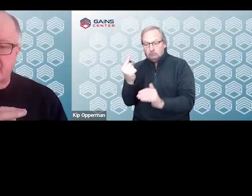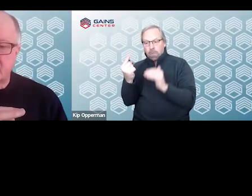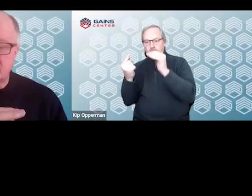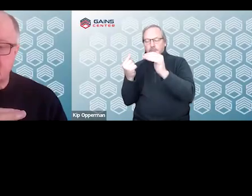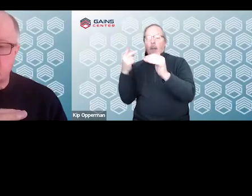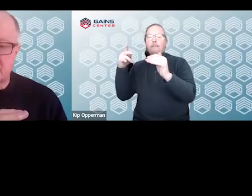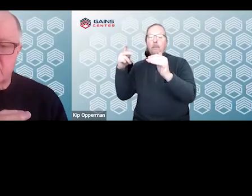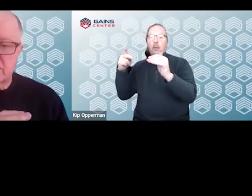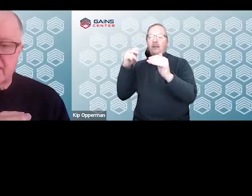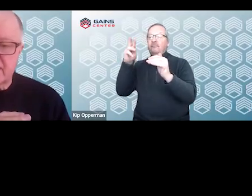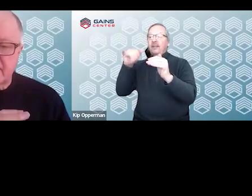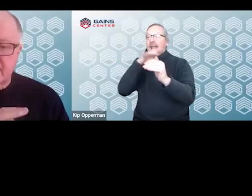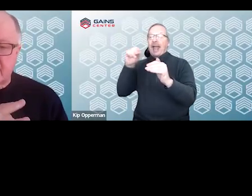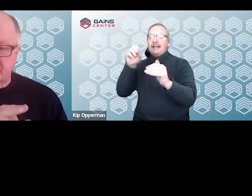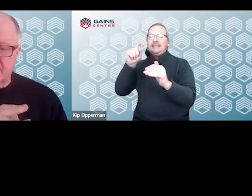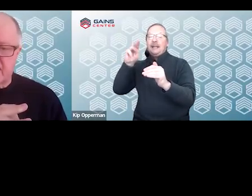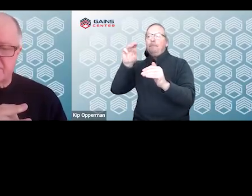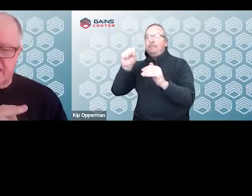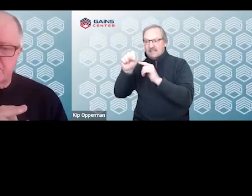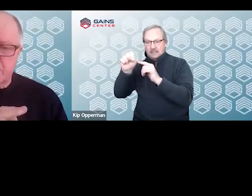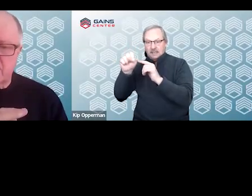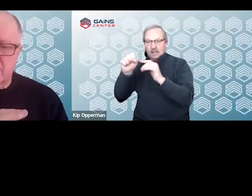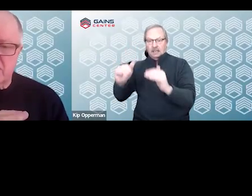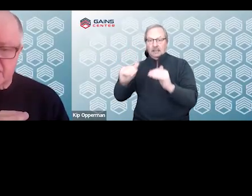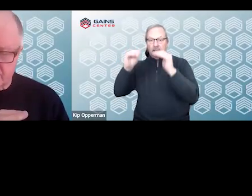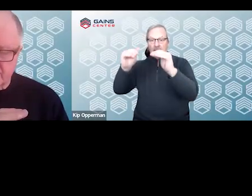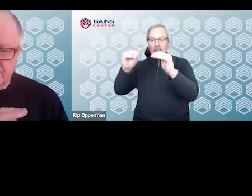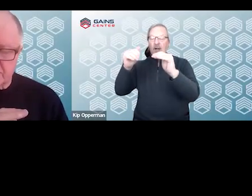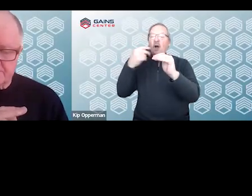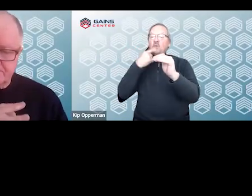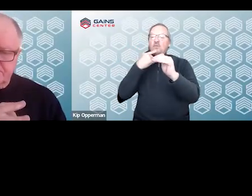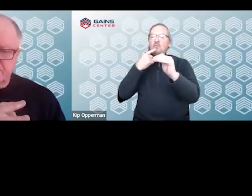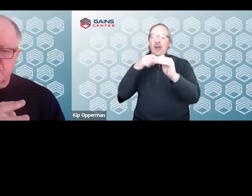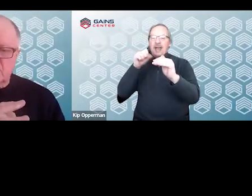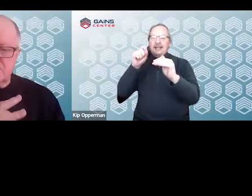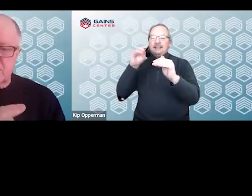The red is stimulants only. And the top 10 part are neither.